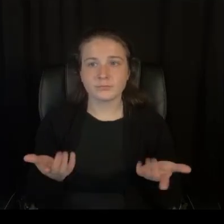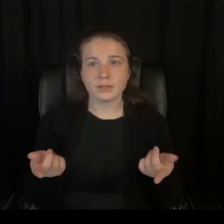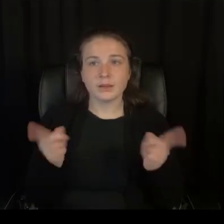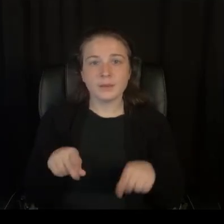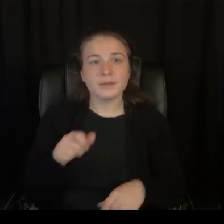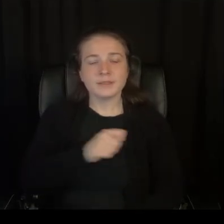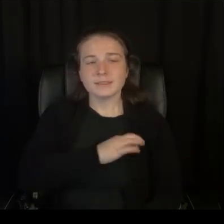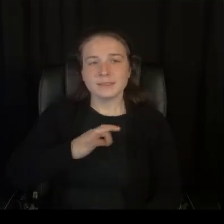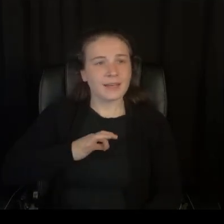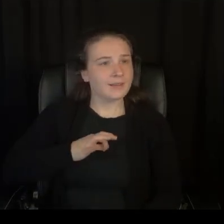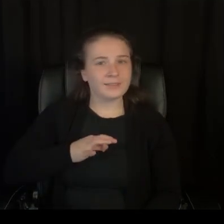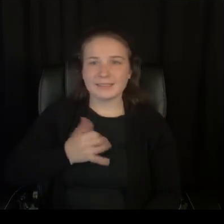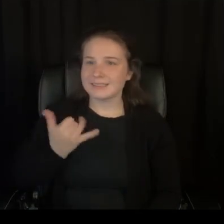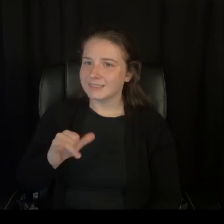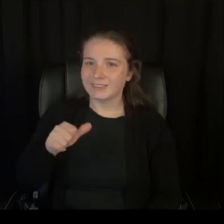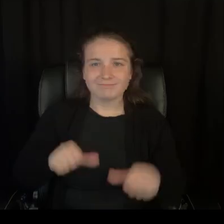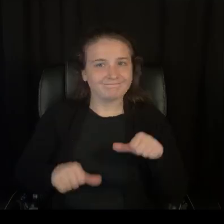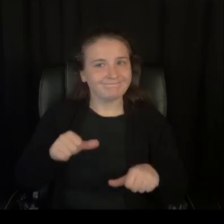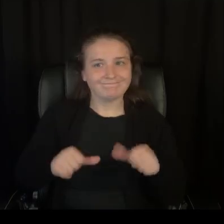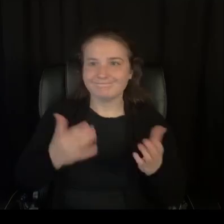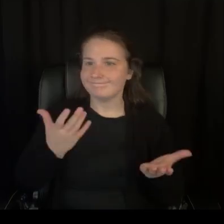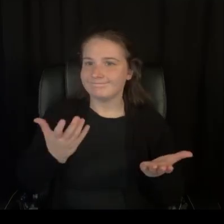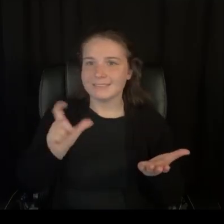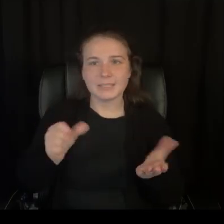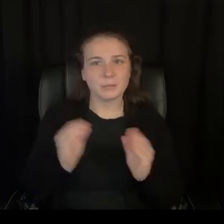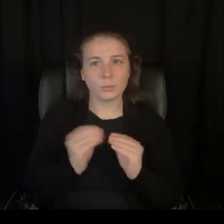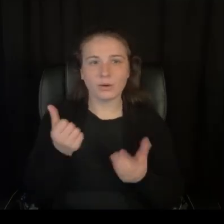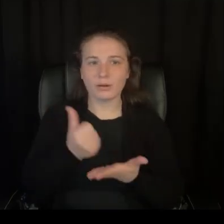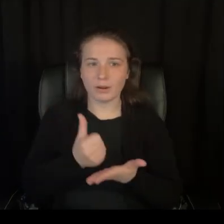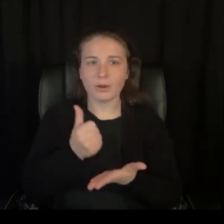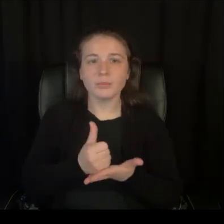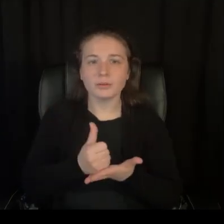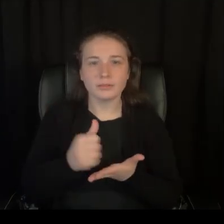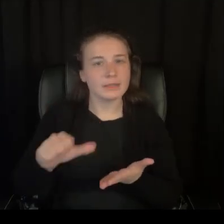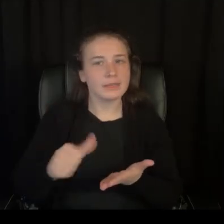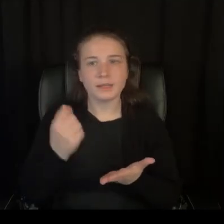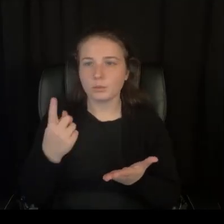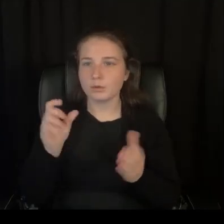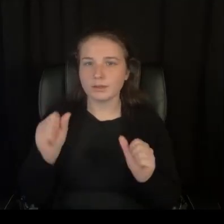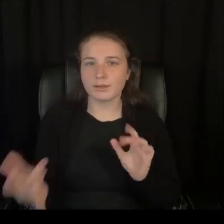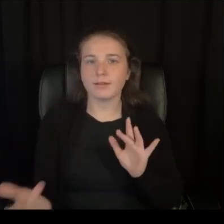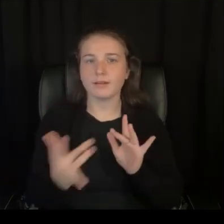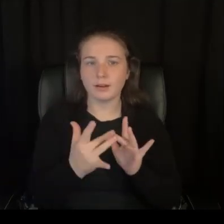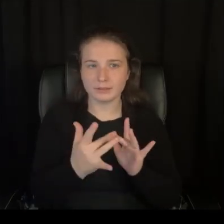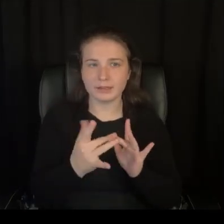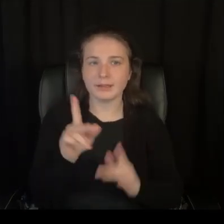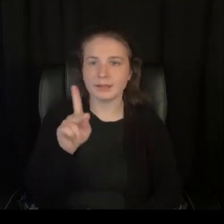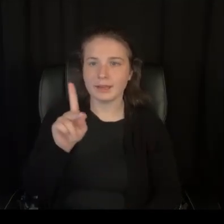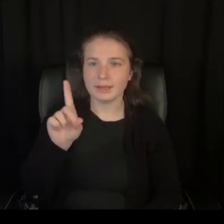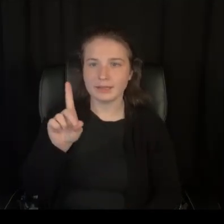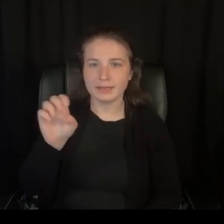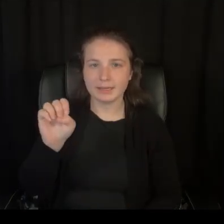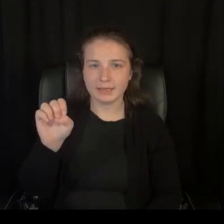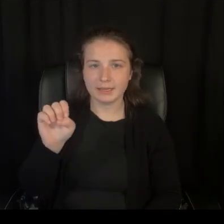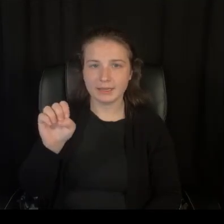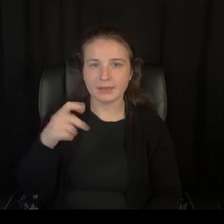If staff are still unsure or need additional help, any district staff may contact the Kentucky Department of Education Pupil